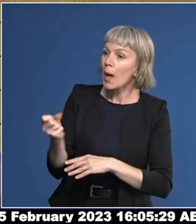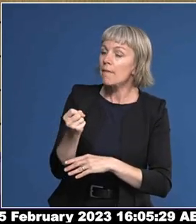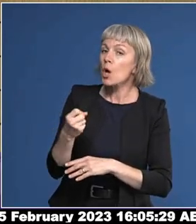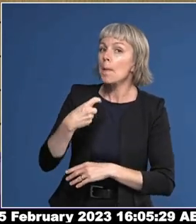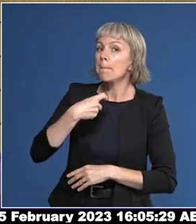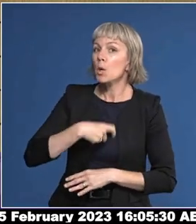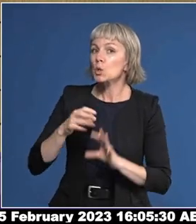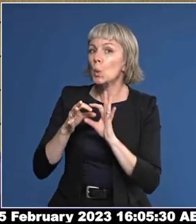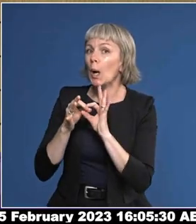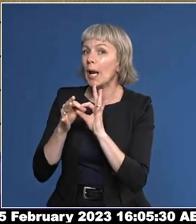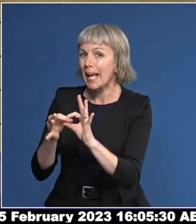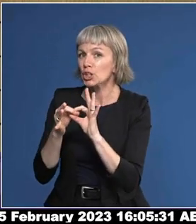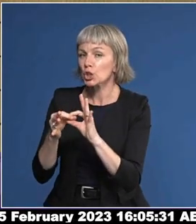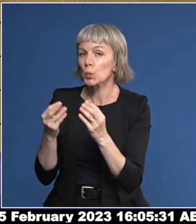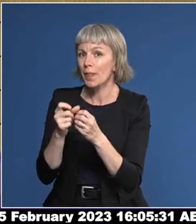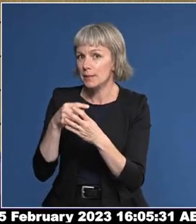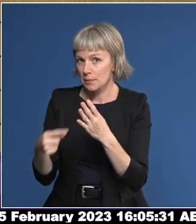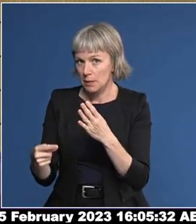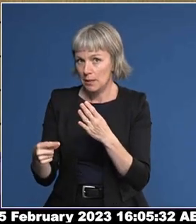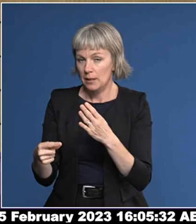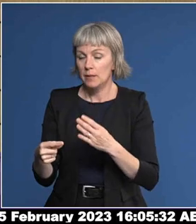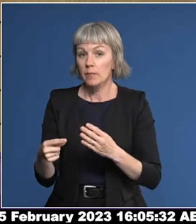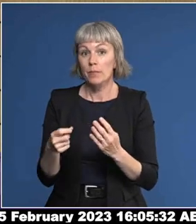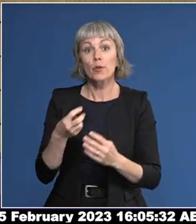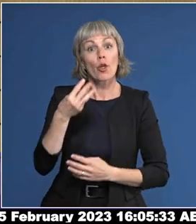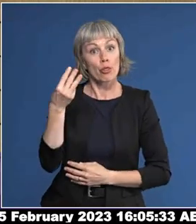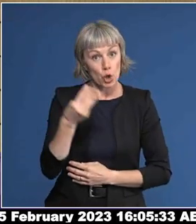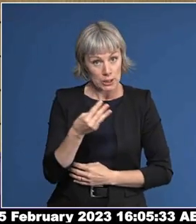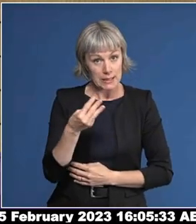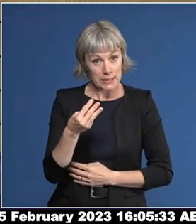And out of the 13 directors that we have on our board, five have answered "yes" to that.